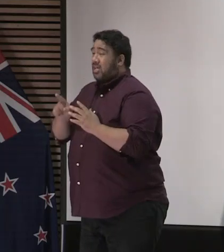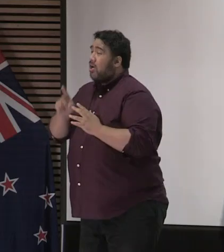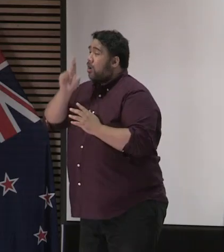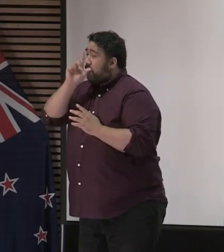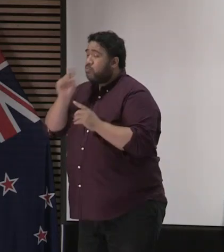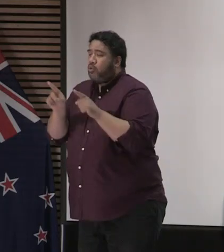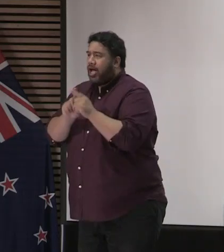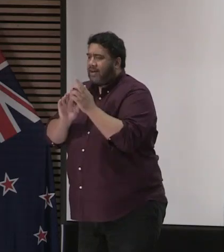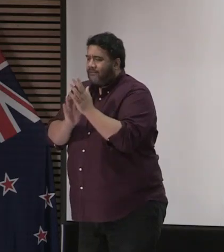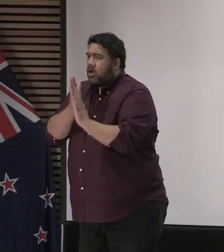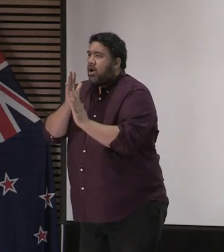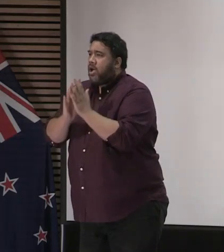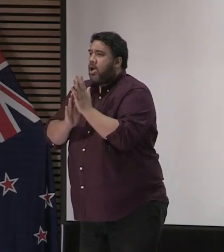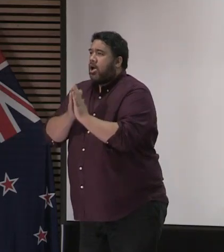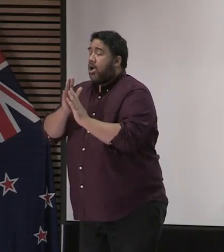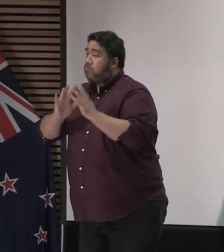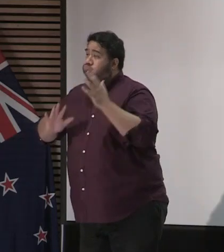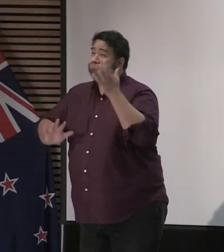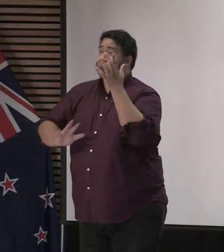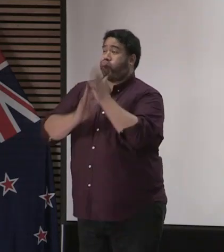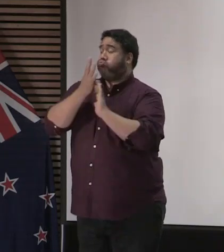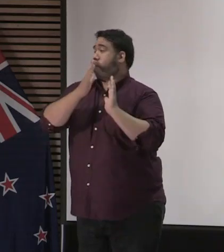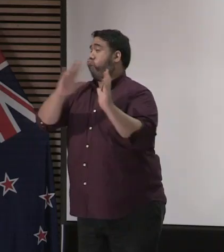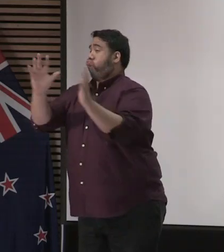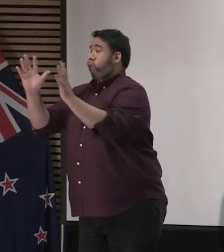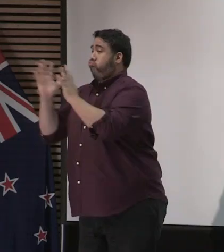the potential to become a